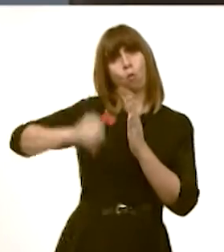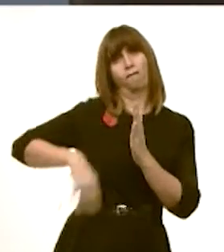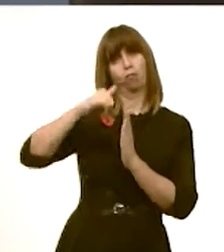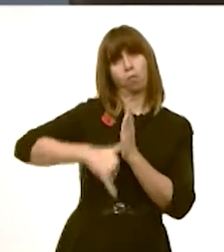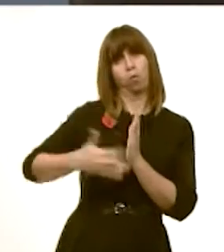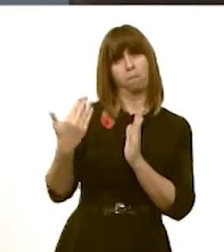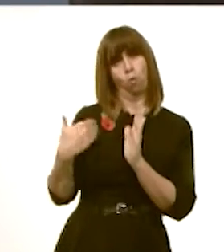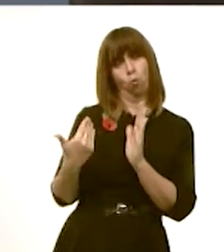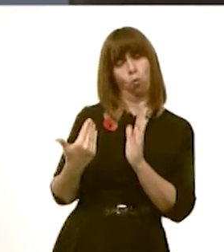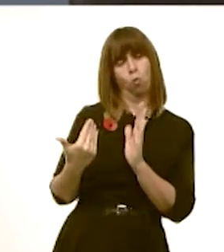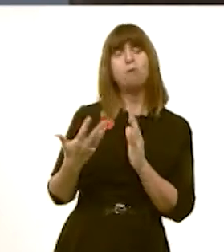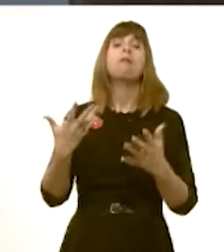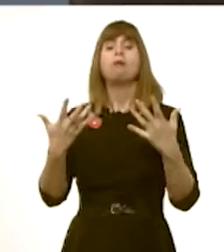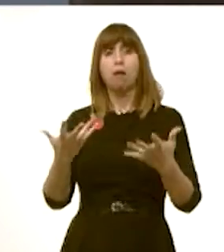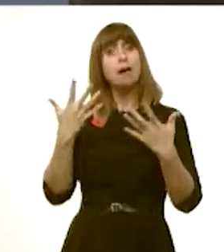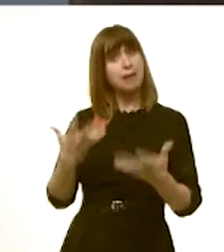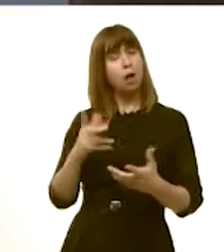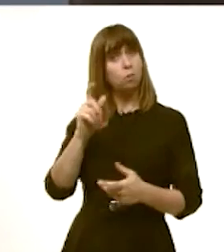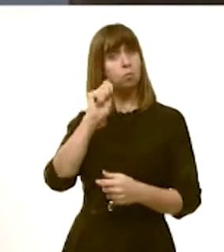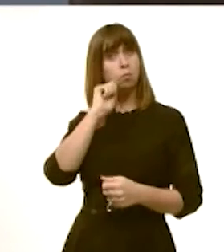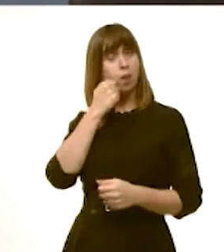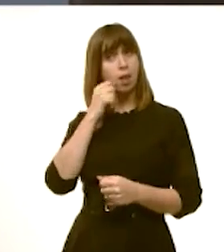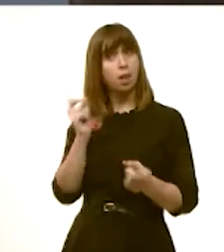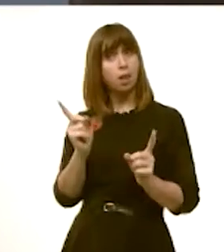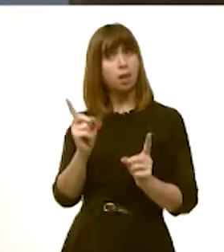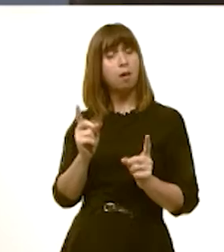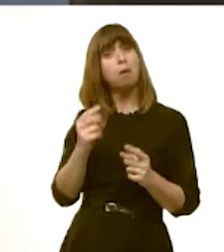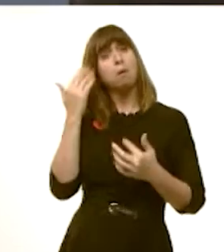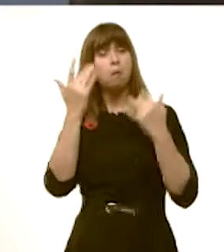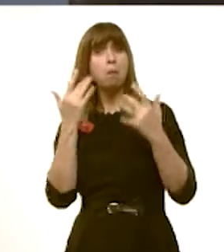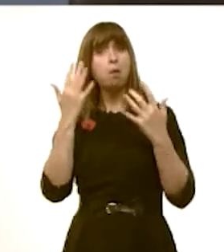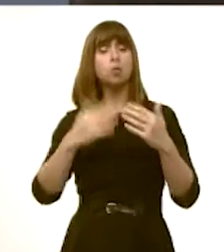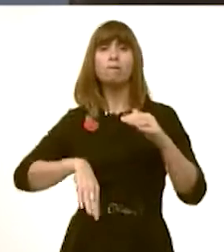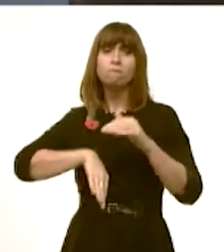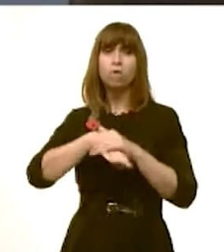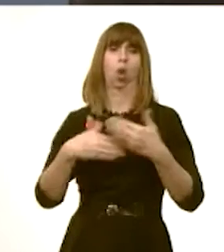would you now commit to bringing forward proposals to fully open the doors of Government by publishing